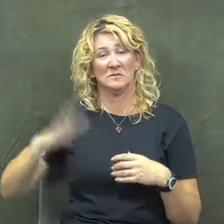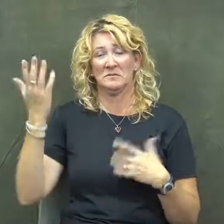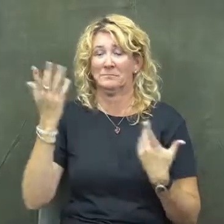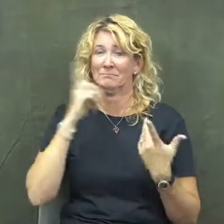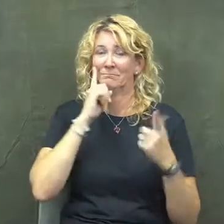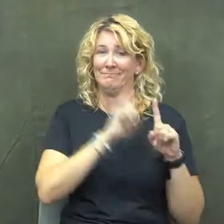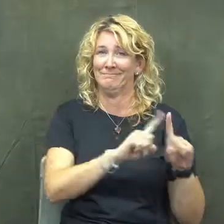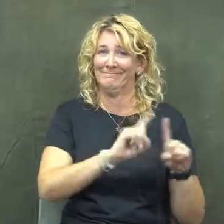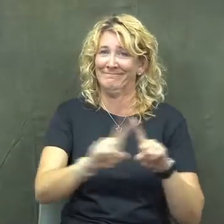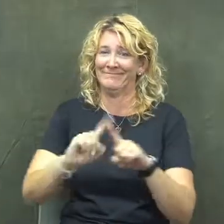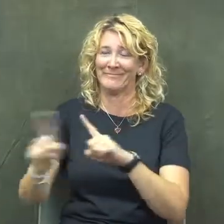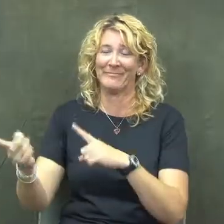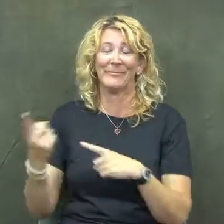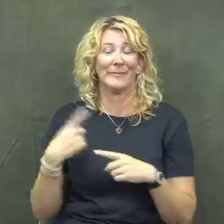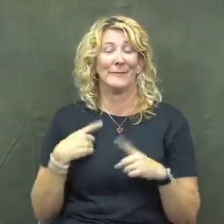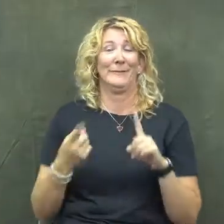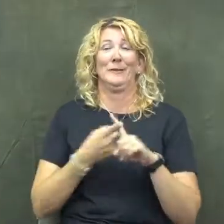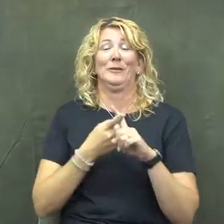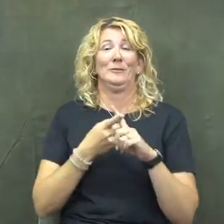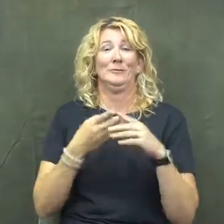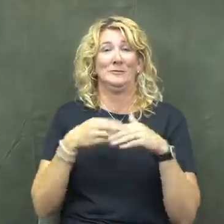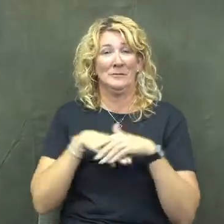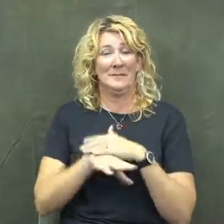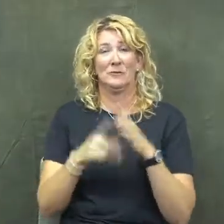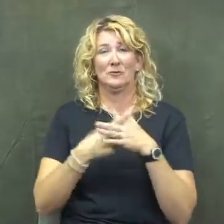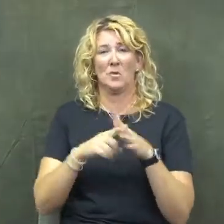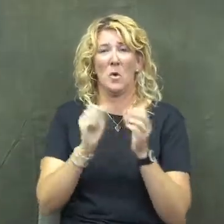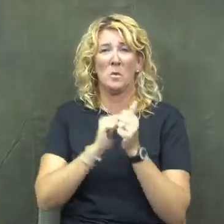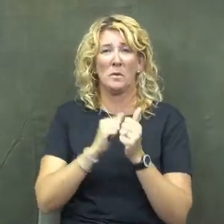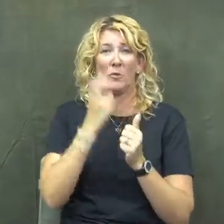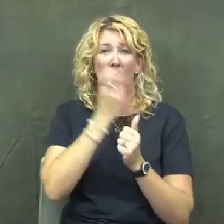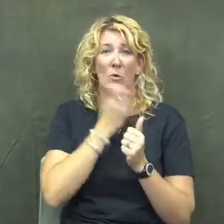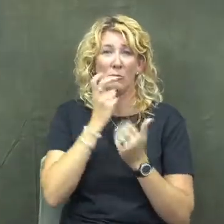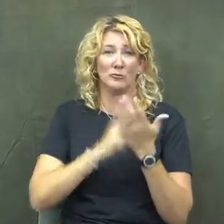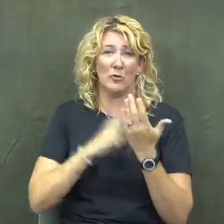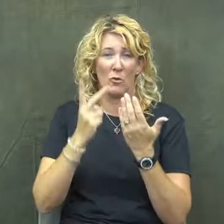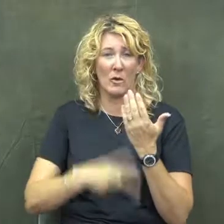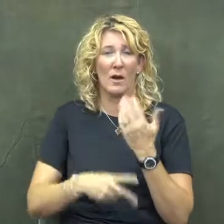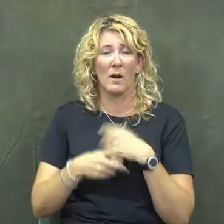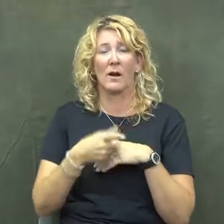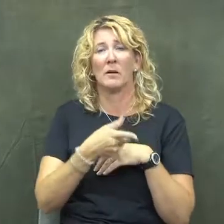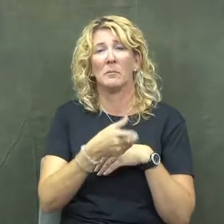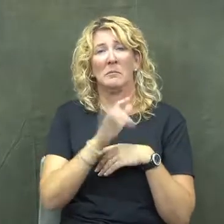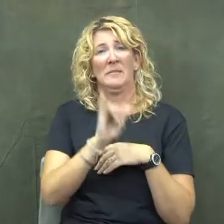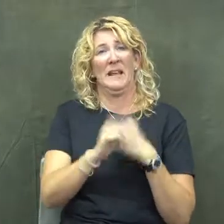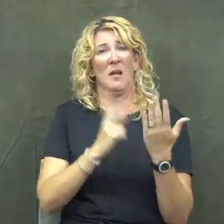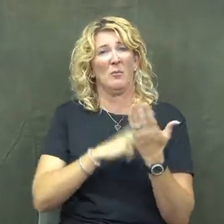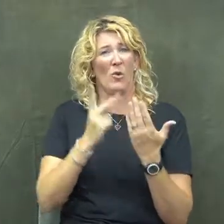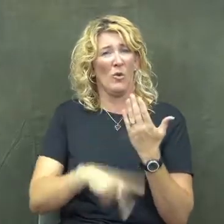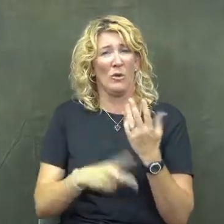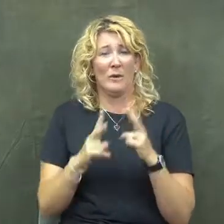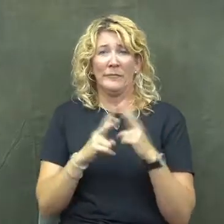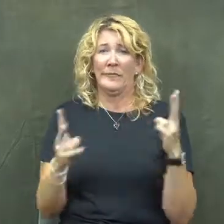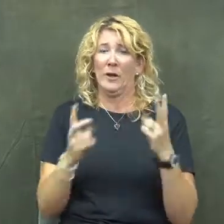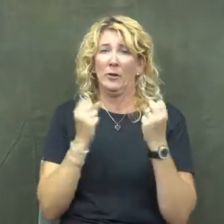Some of my educational experiences growing up, they're quite varied. I actually began in an oral program.